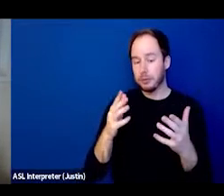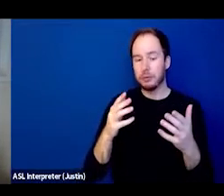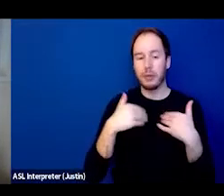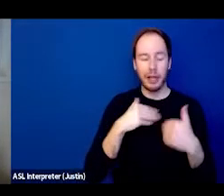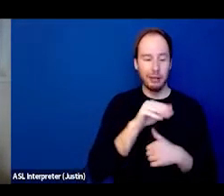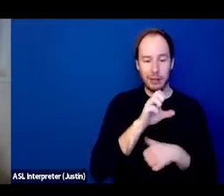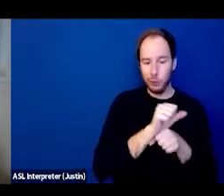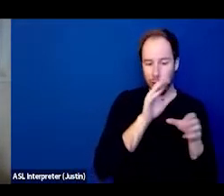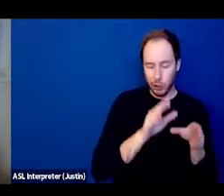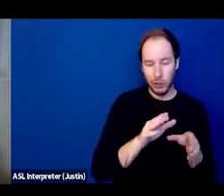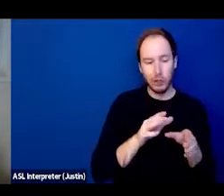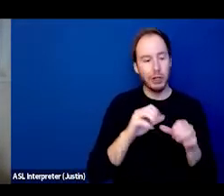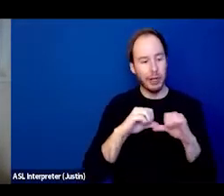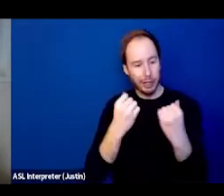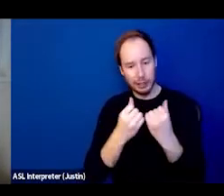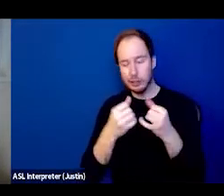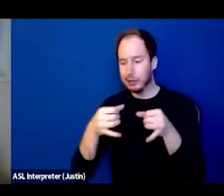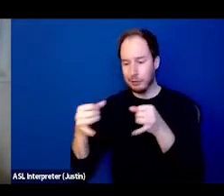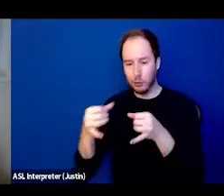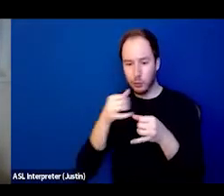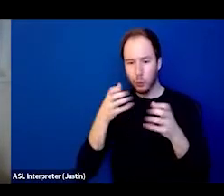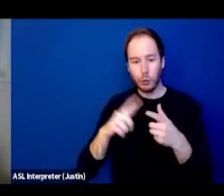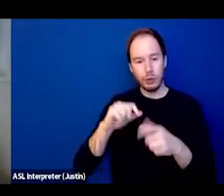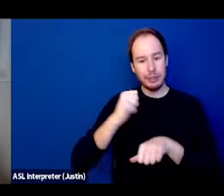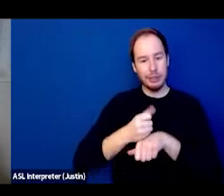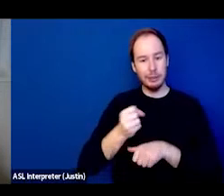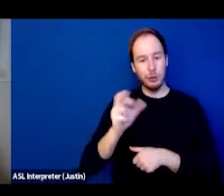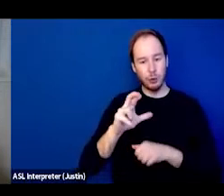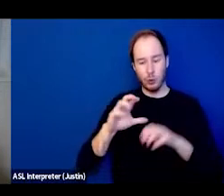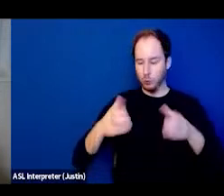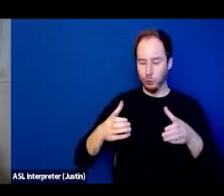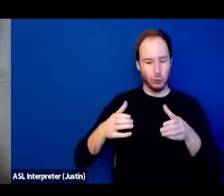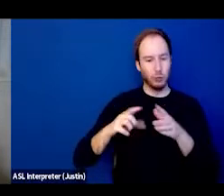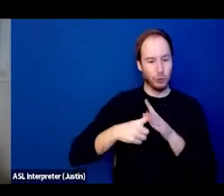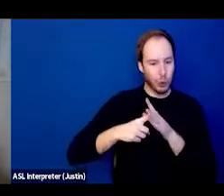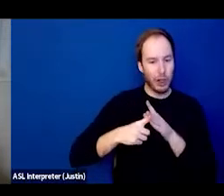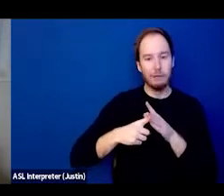communities have wanted to build a SOAR coalition or a SOAR initiative in native communities